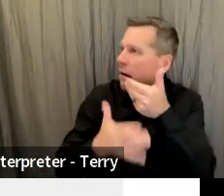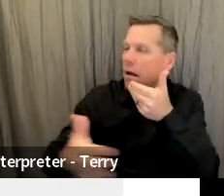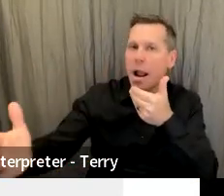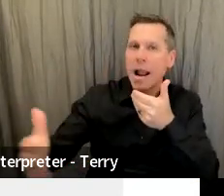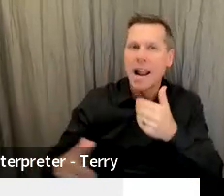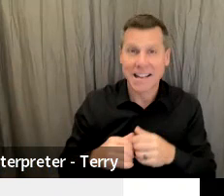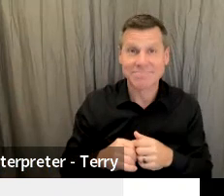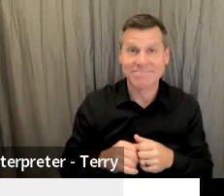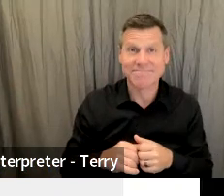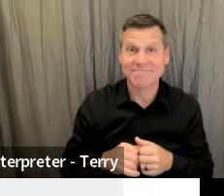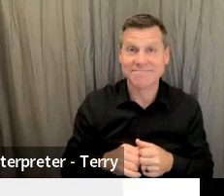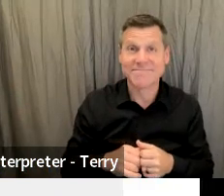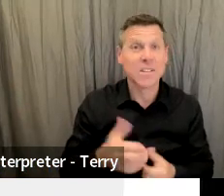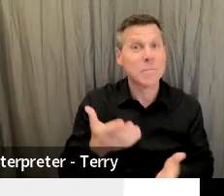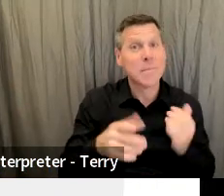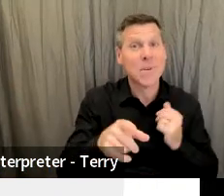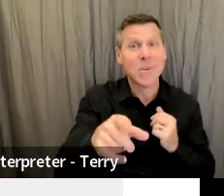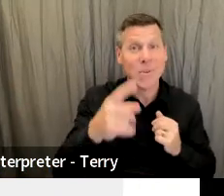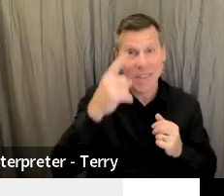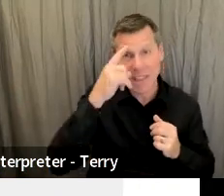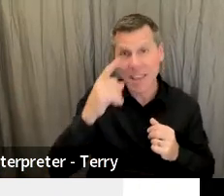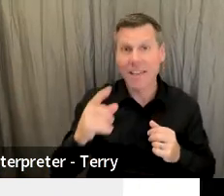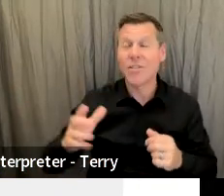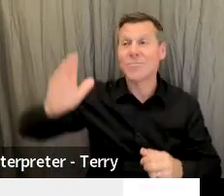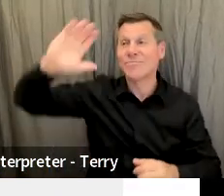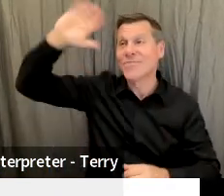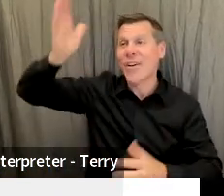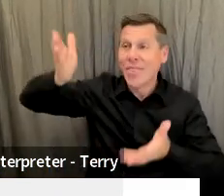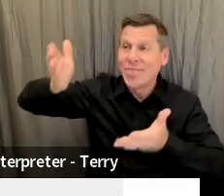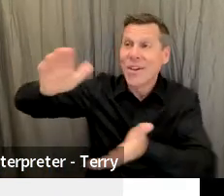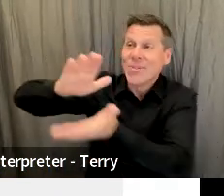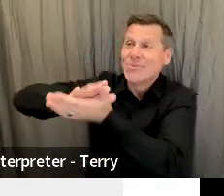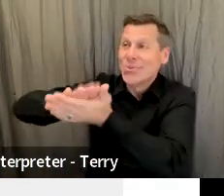who made that sudden turn to online teaching our students included, you know,